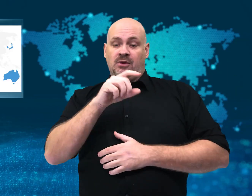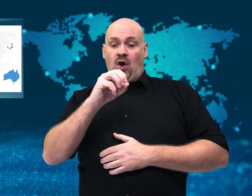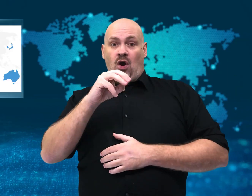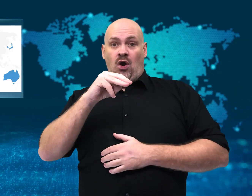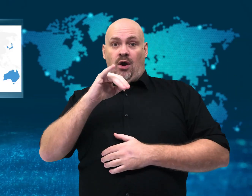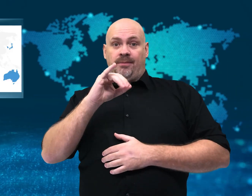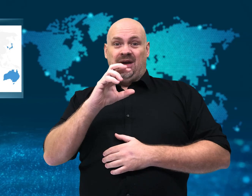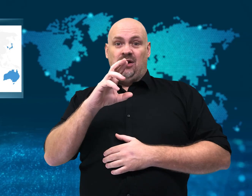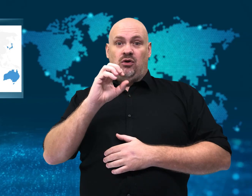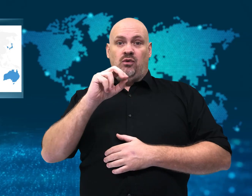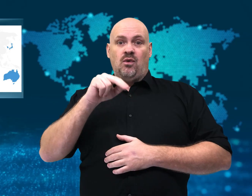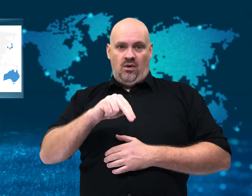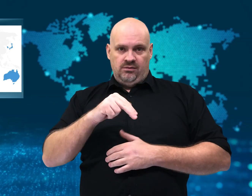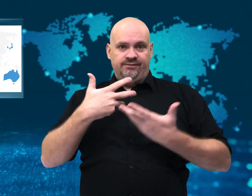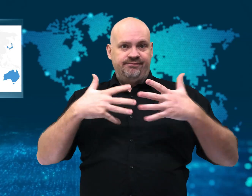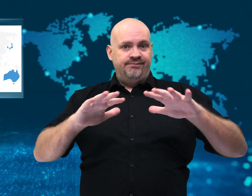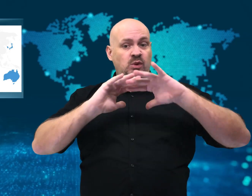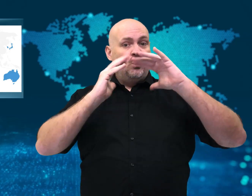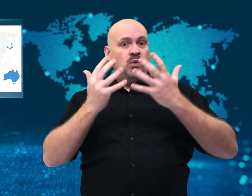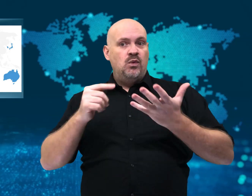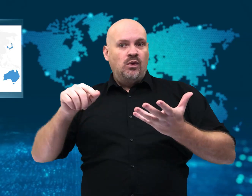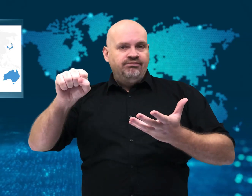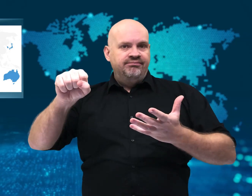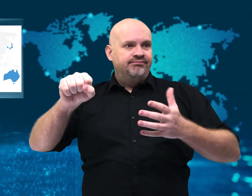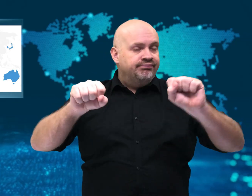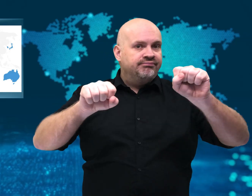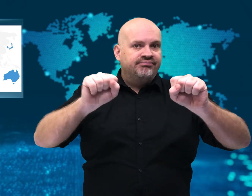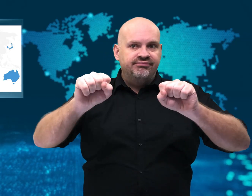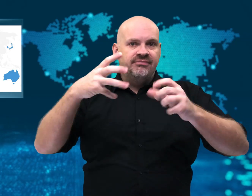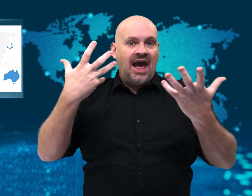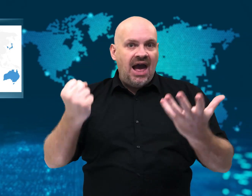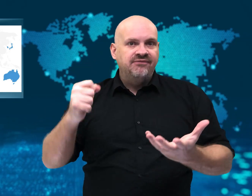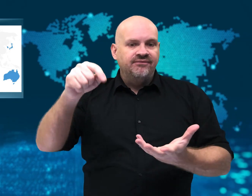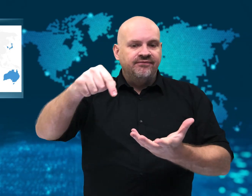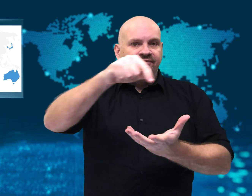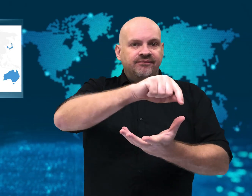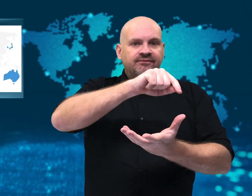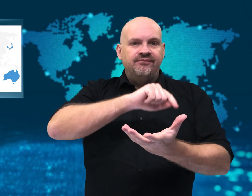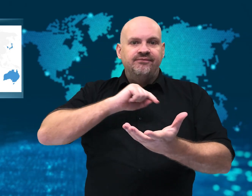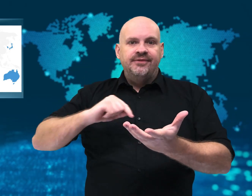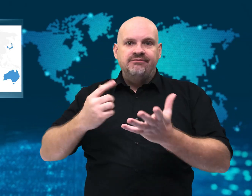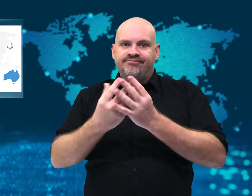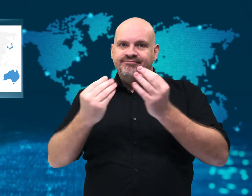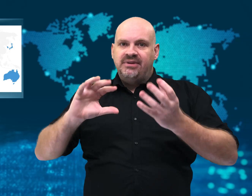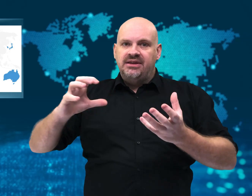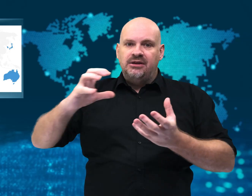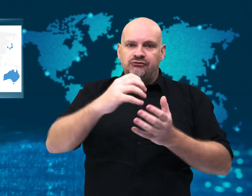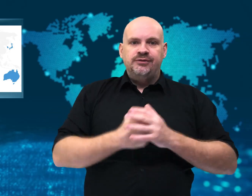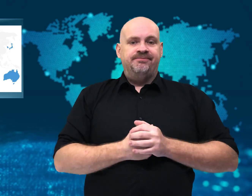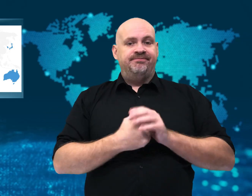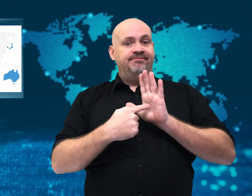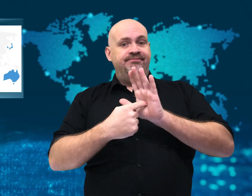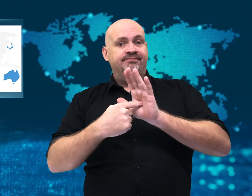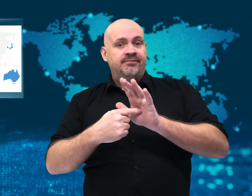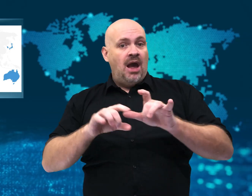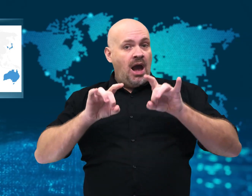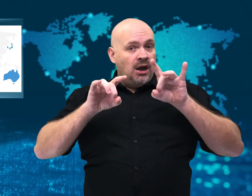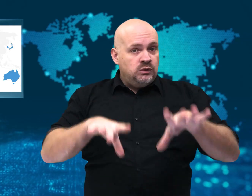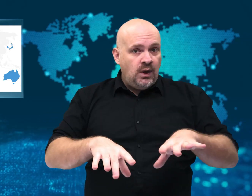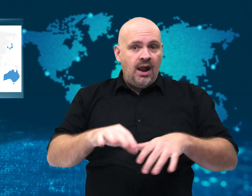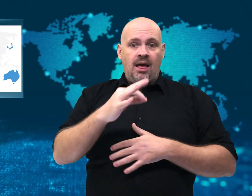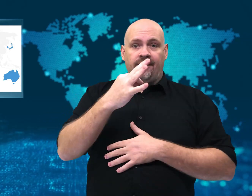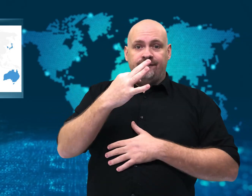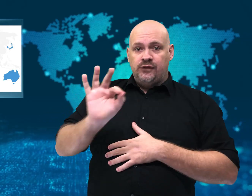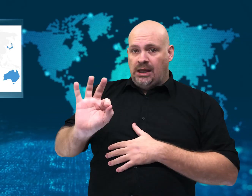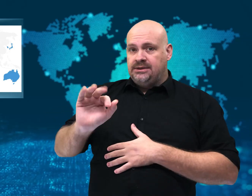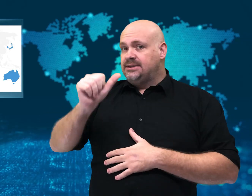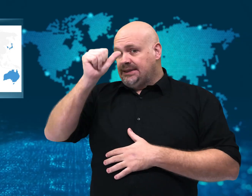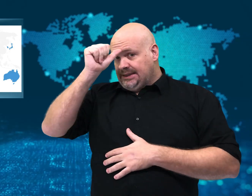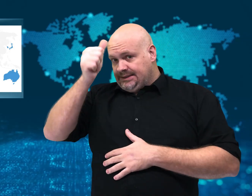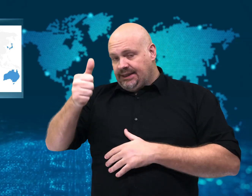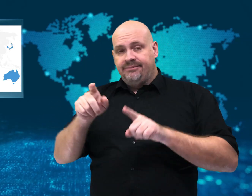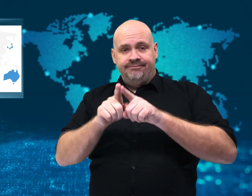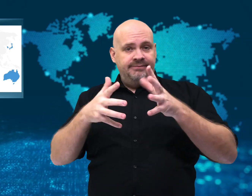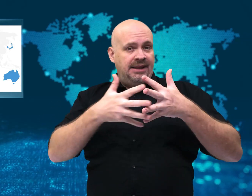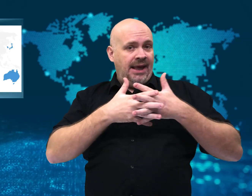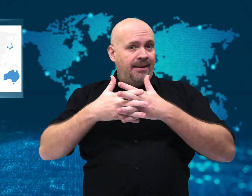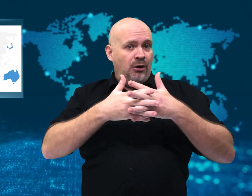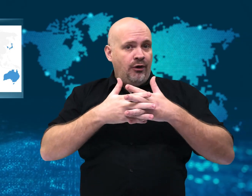countries, including Australia, France, India, and the US.